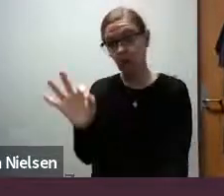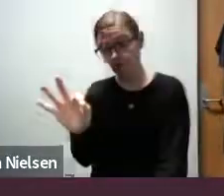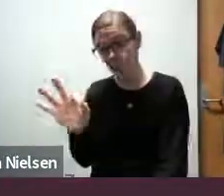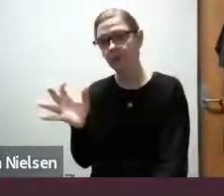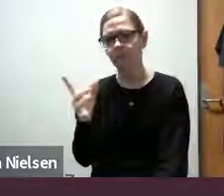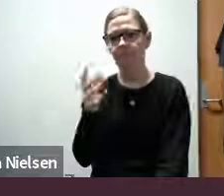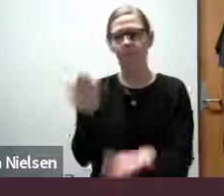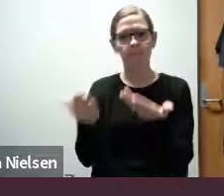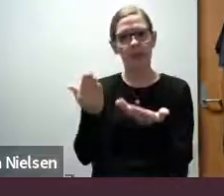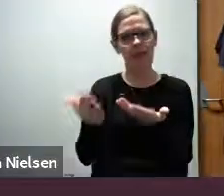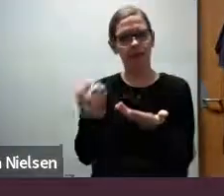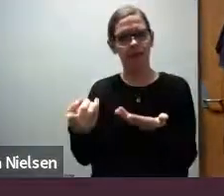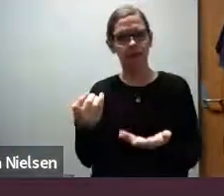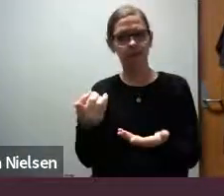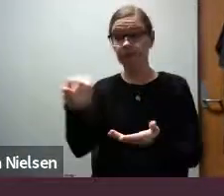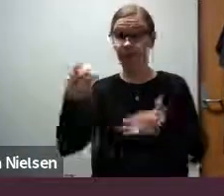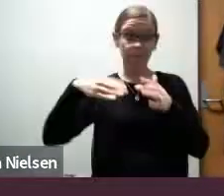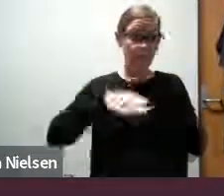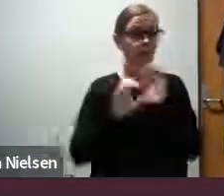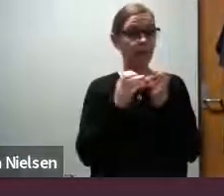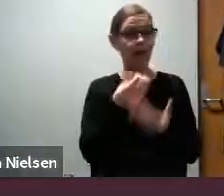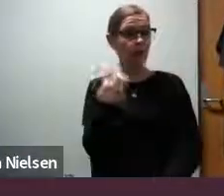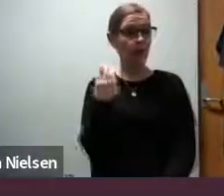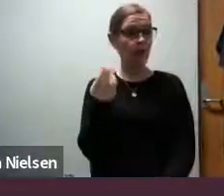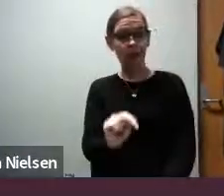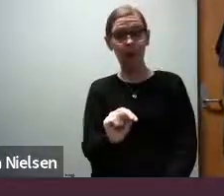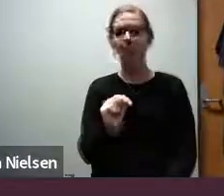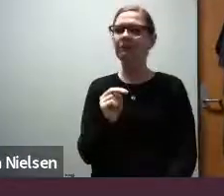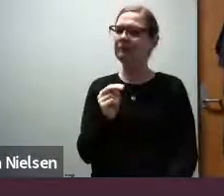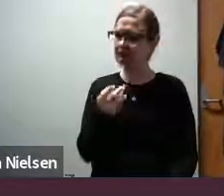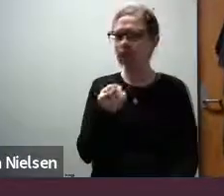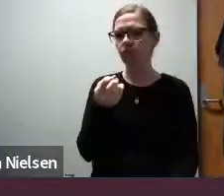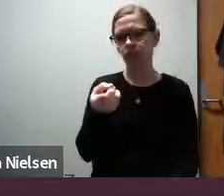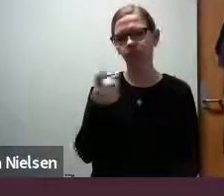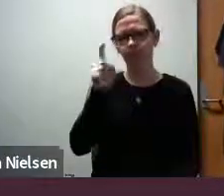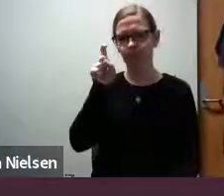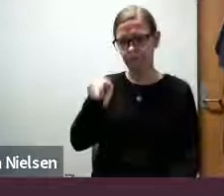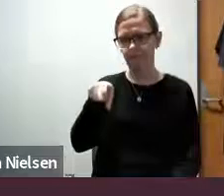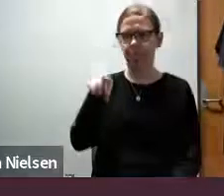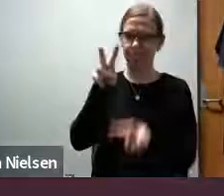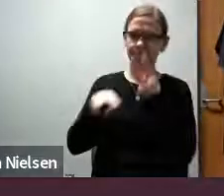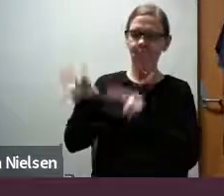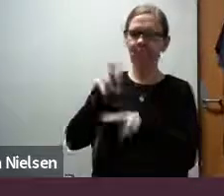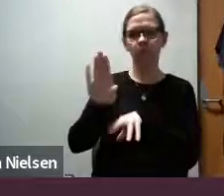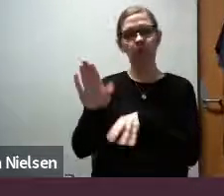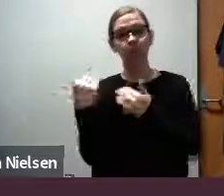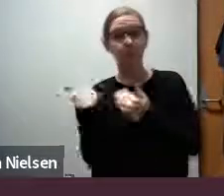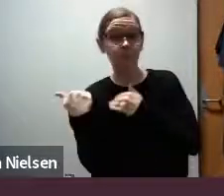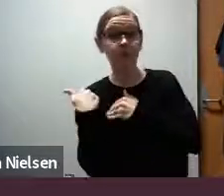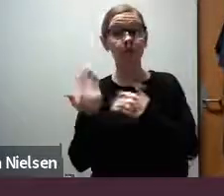So you'll have to decide whether or not they can handle having that responsibility or not having that responsibility of being able to unmute